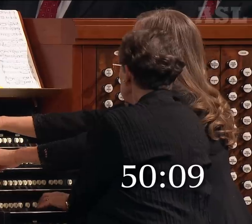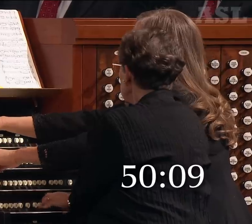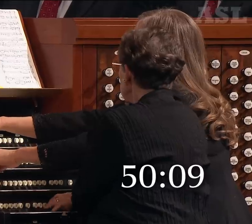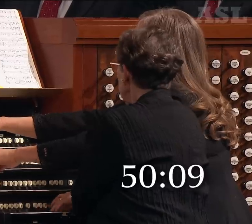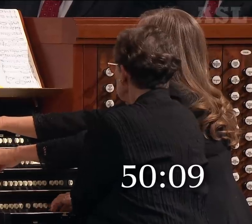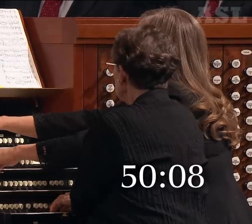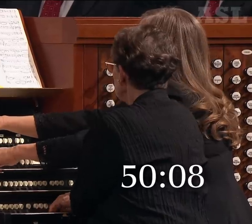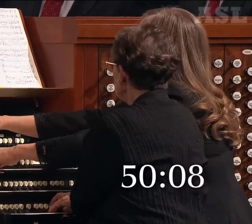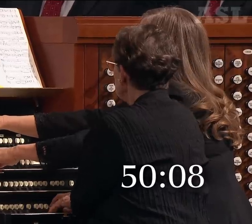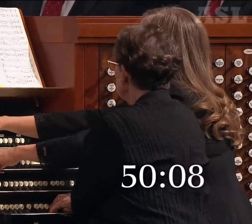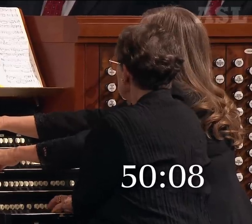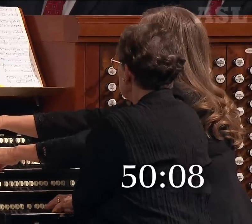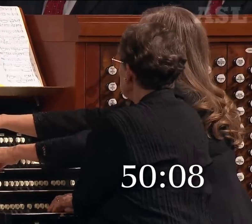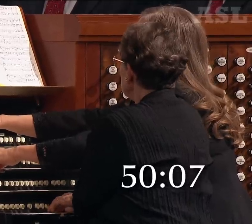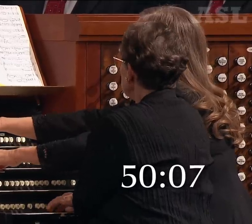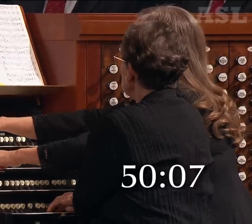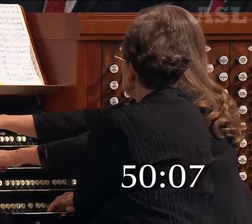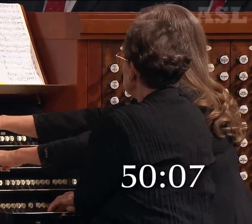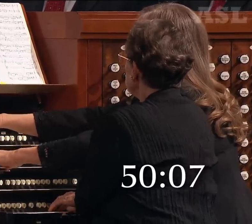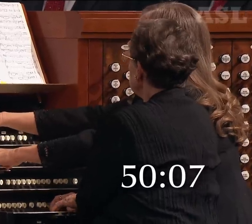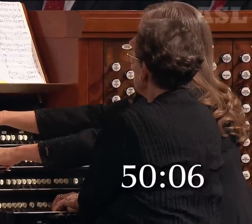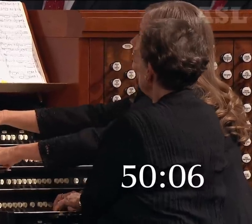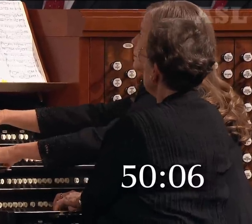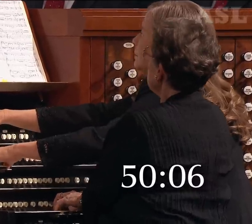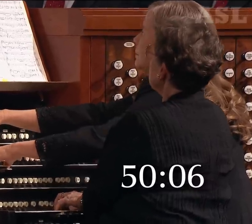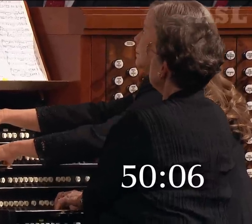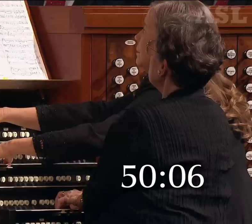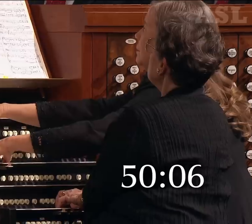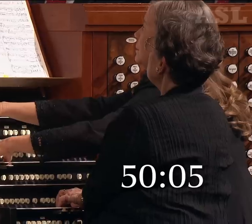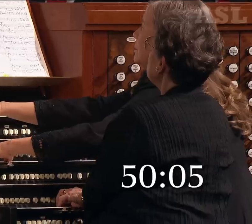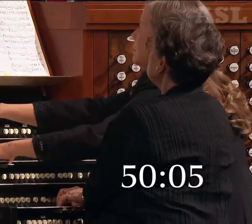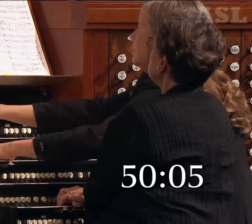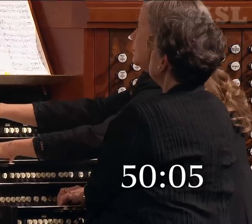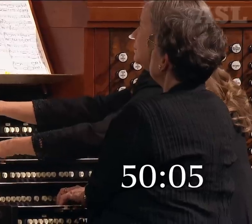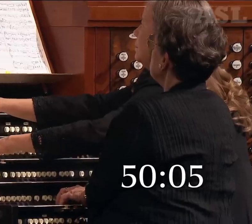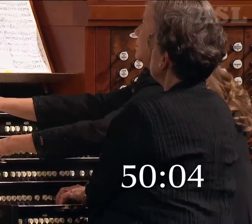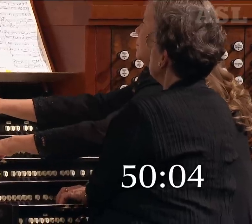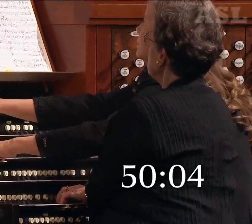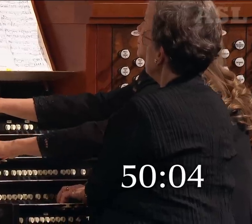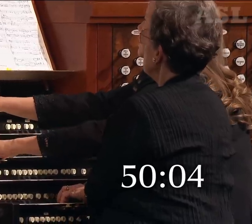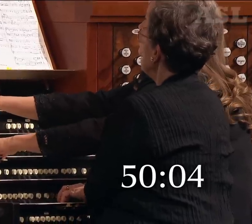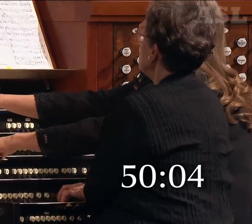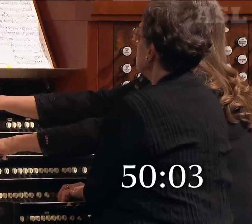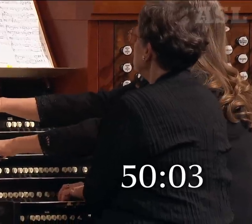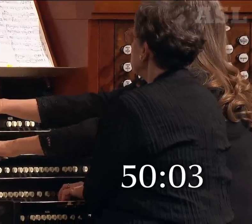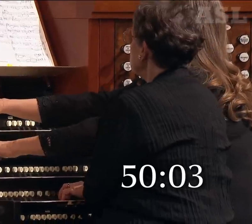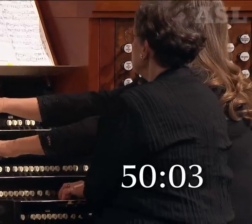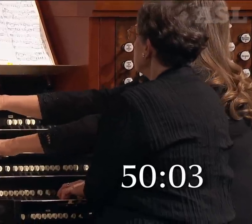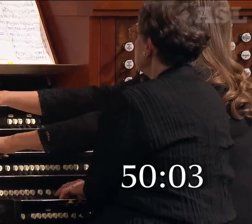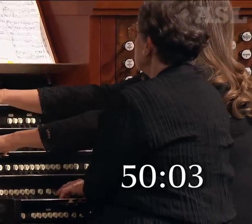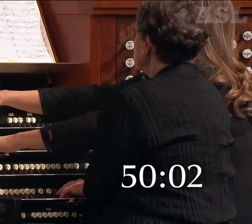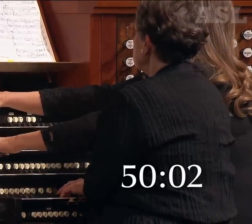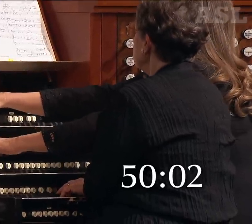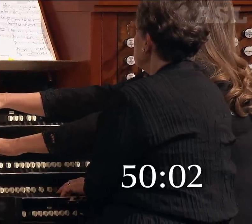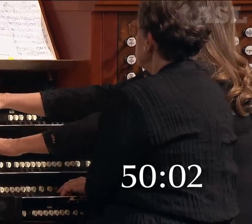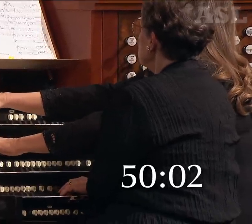THIS IS THE ENGLISH CLOSED CAPTION CHANNEL OF THE CHURCH OF JESUS CHRIST OF LATTER-DAY SAINTS.